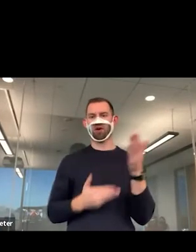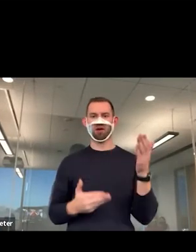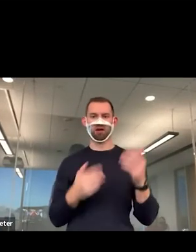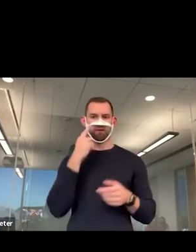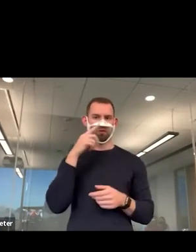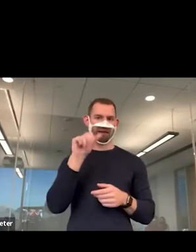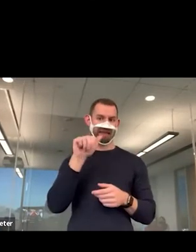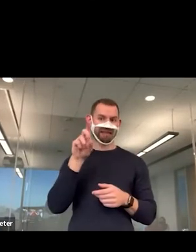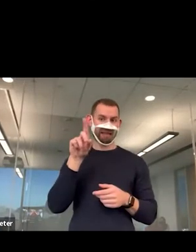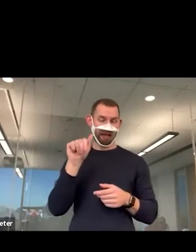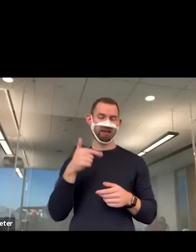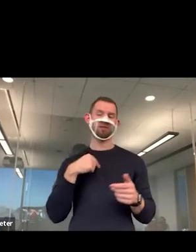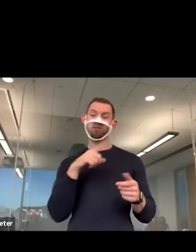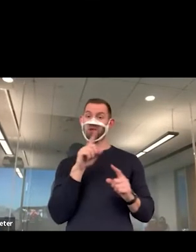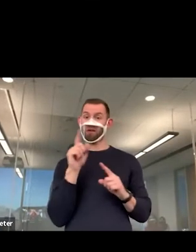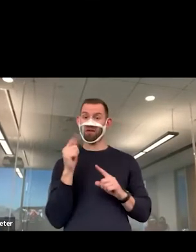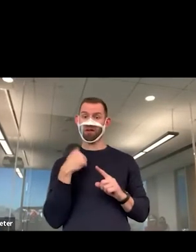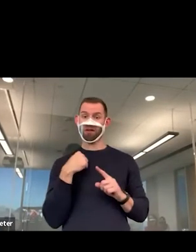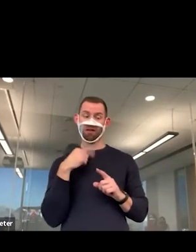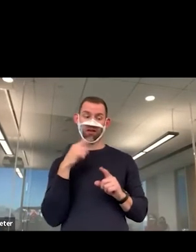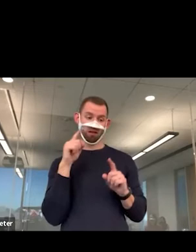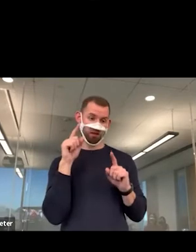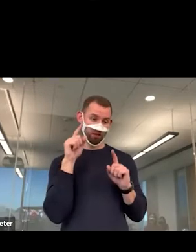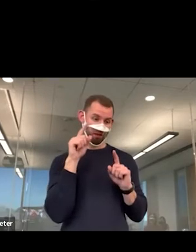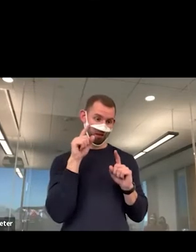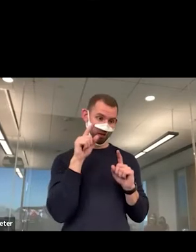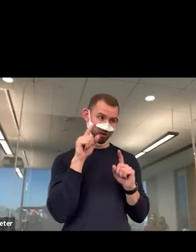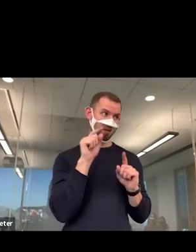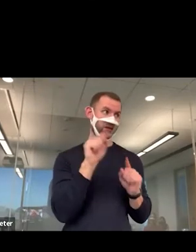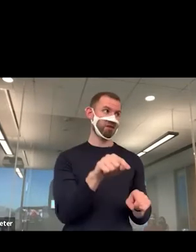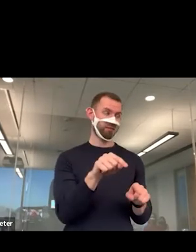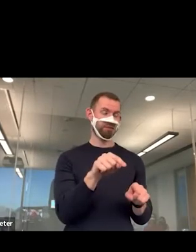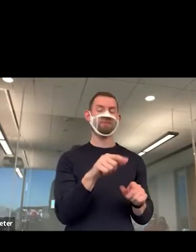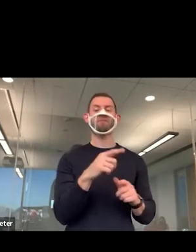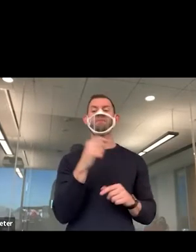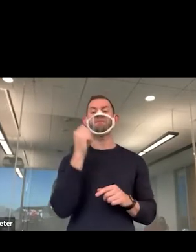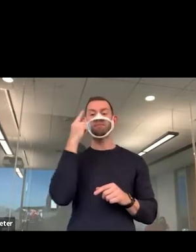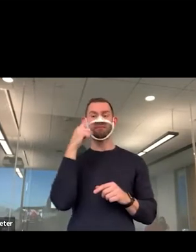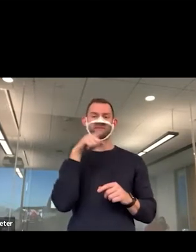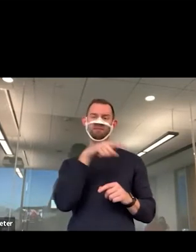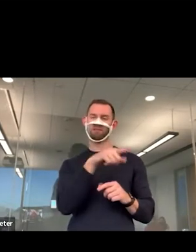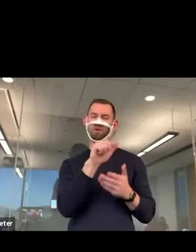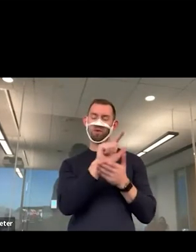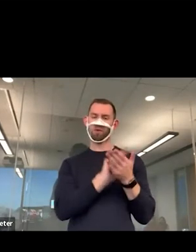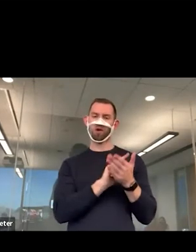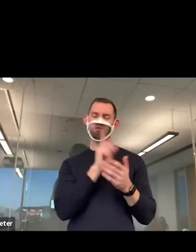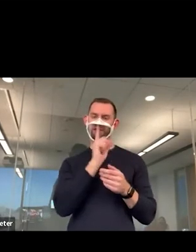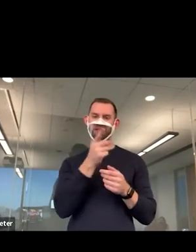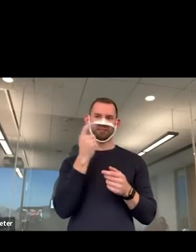there at a time when we were really the law was just developing and it was really a great time